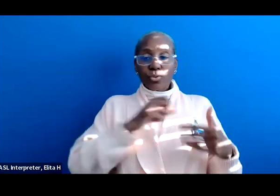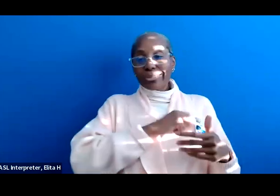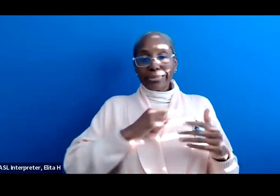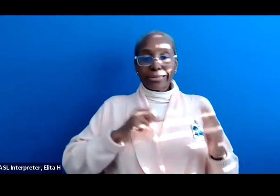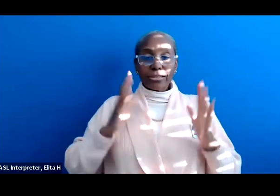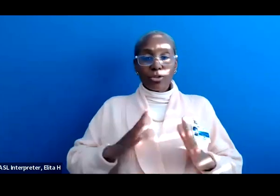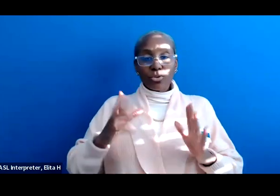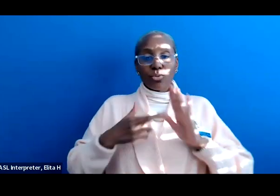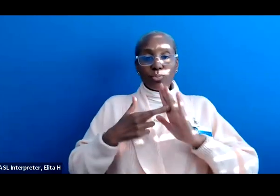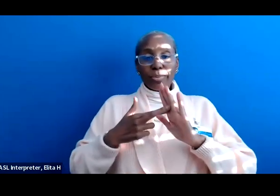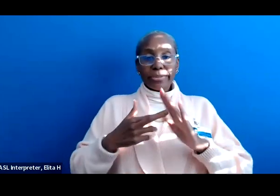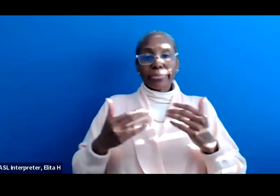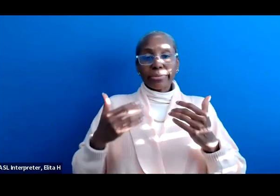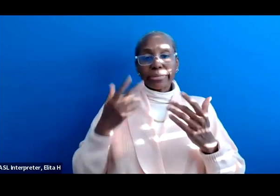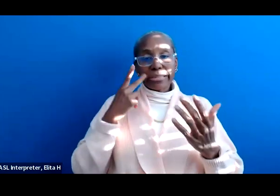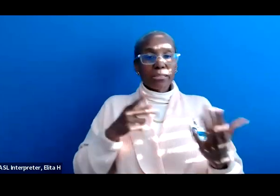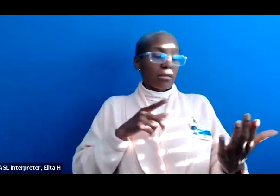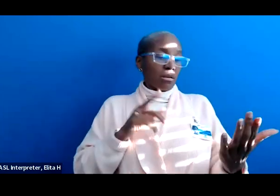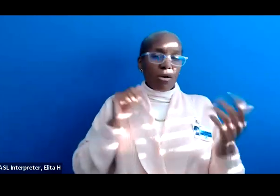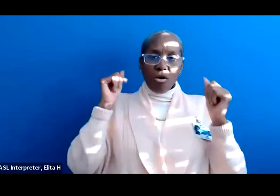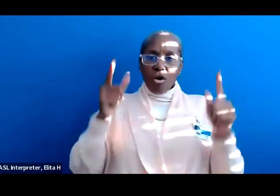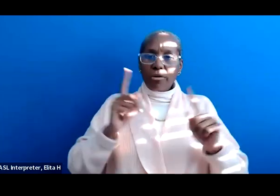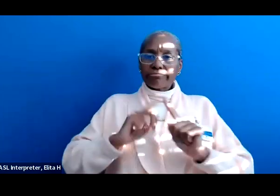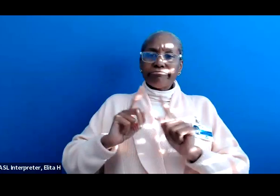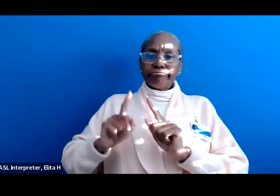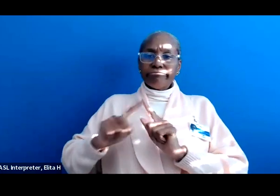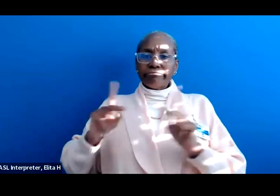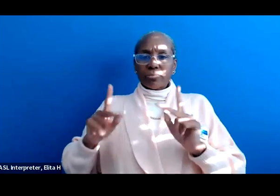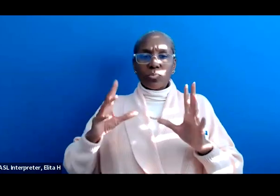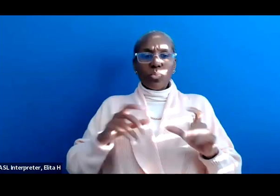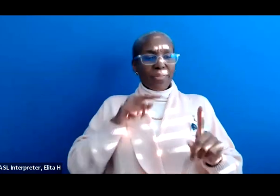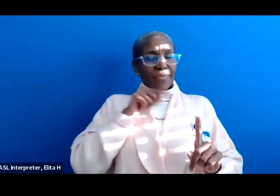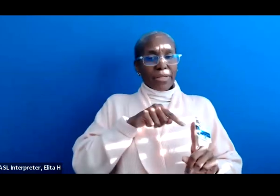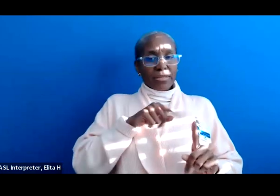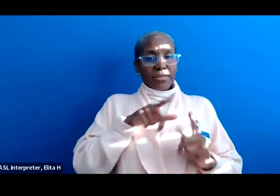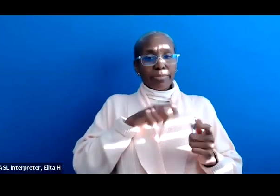your representative sees that all these people want this particular bill passed